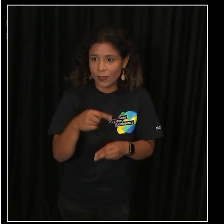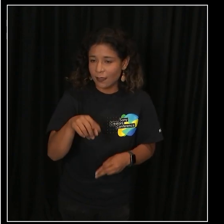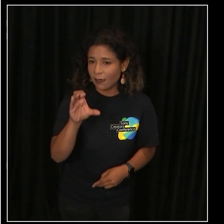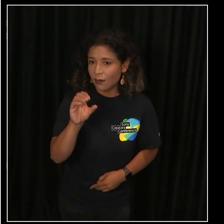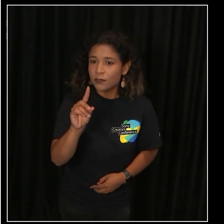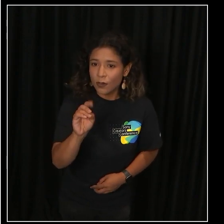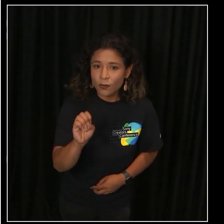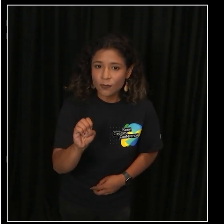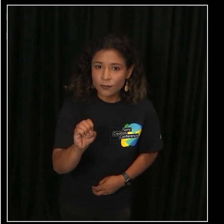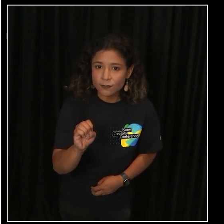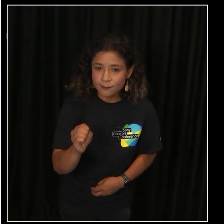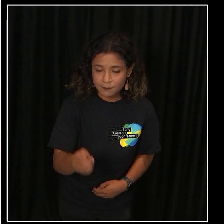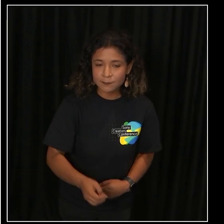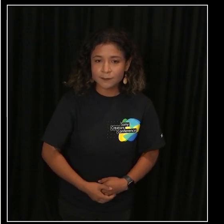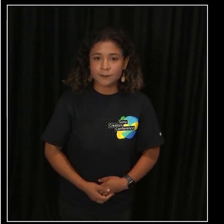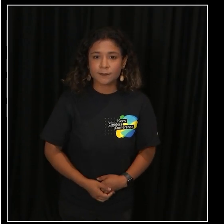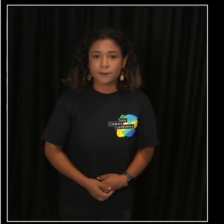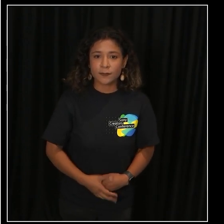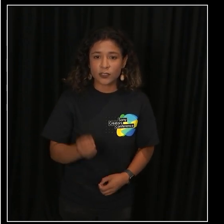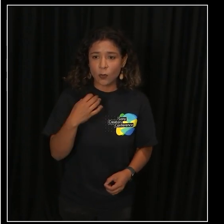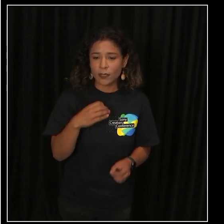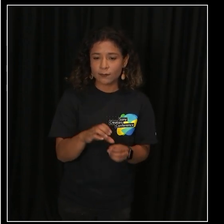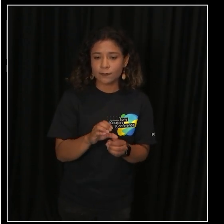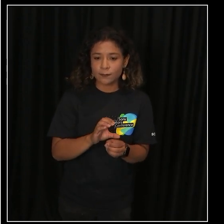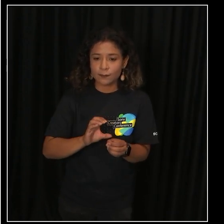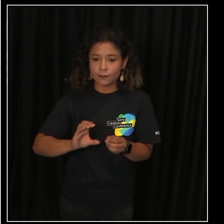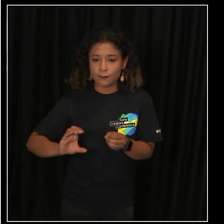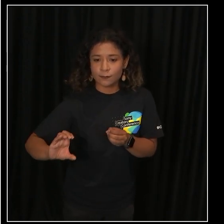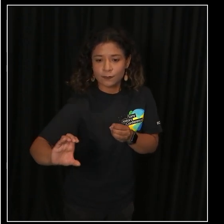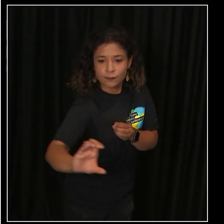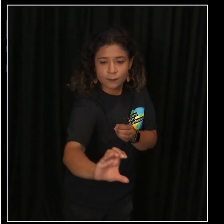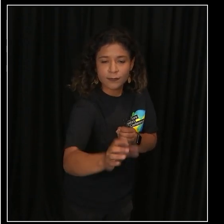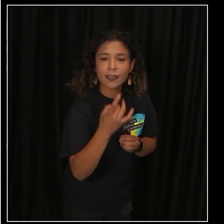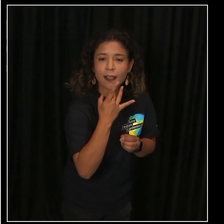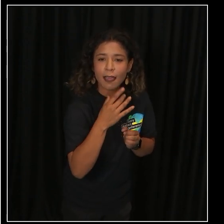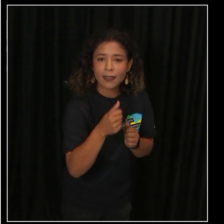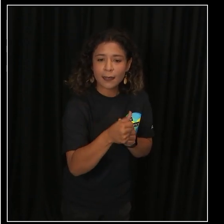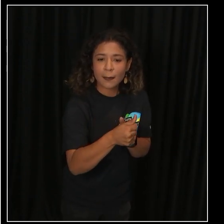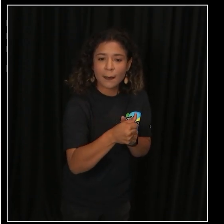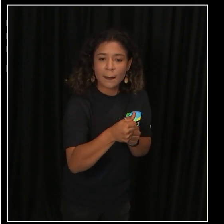So let's push the light behind the camera plane. So now W has flipped to being negative.